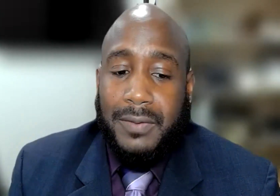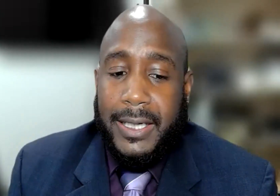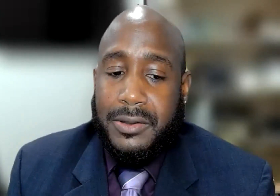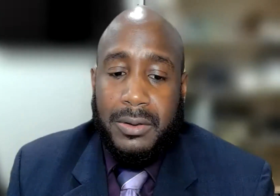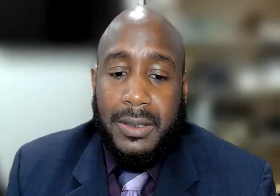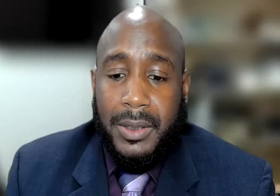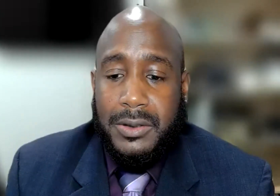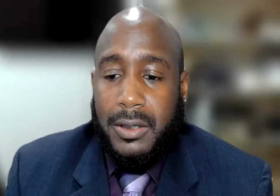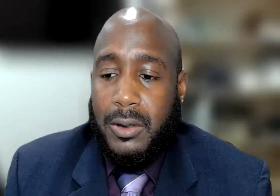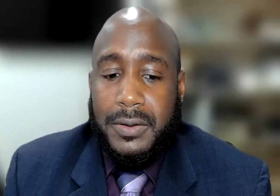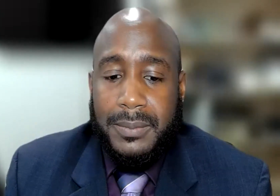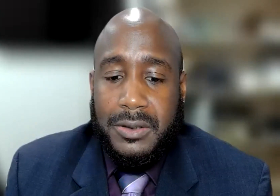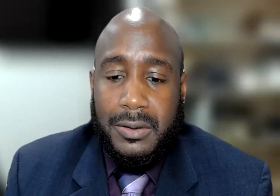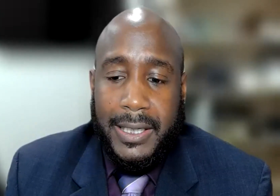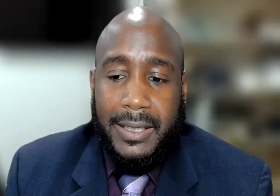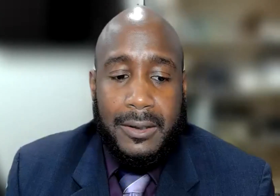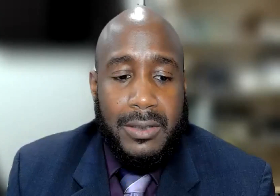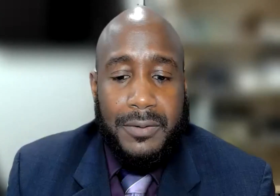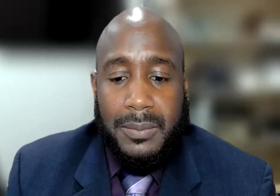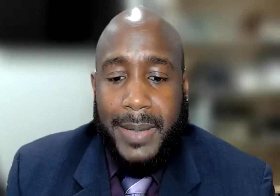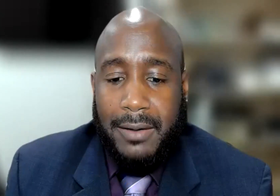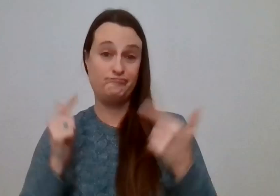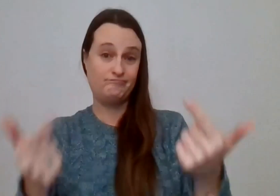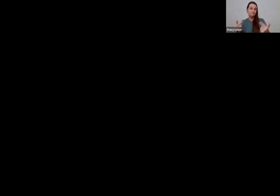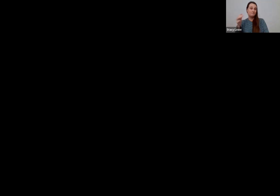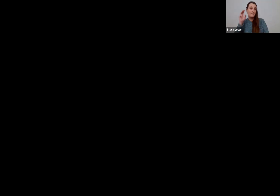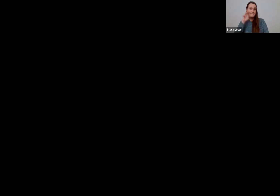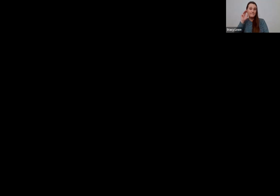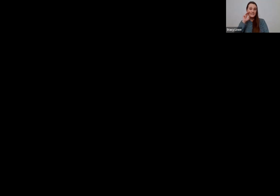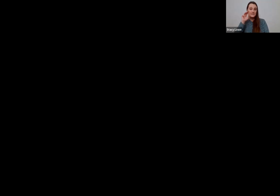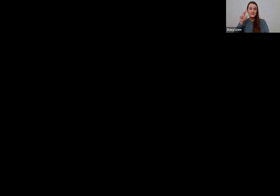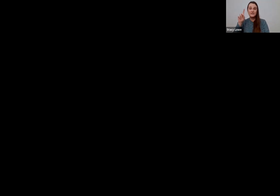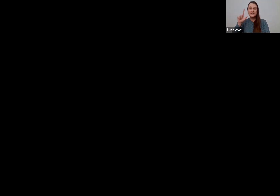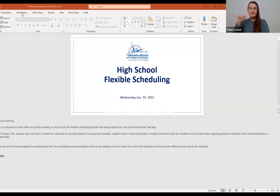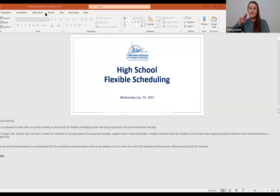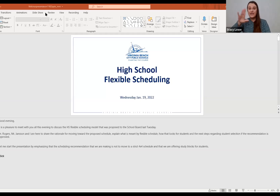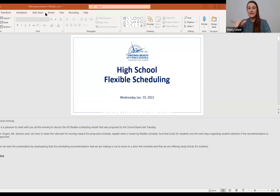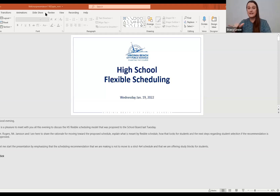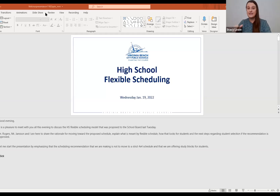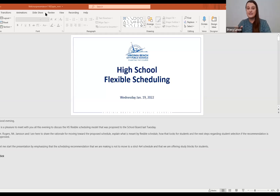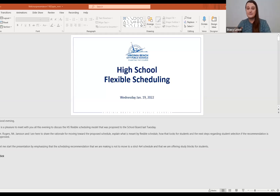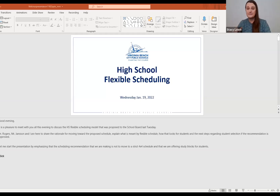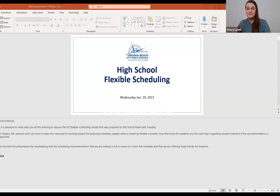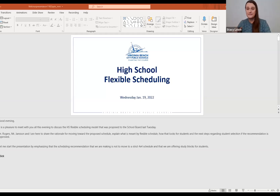right into it i'm going to turn it over to mr delaney to give you some background on the recommendations of high school scheduling mr delaney